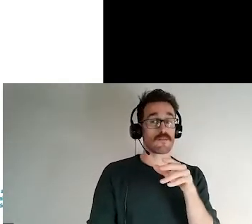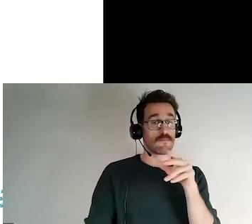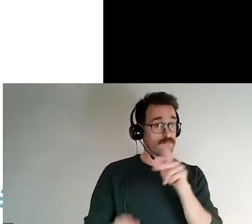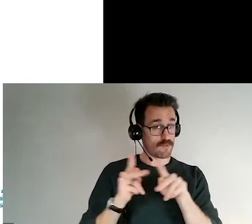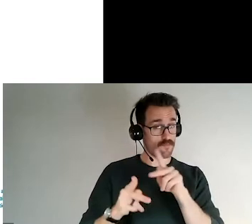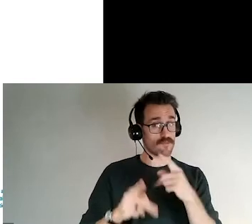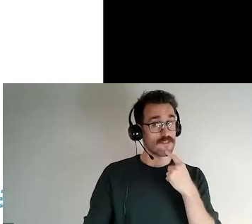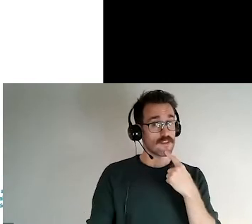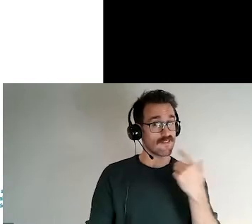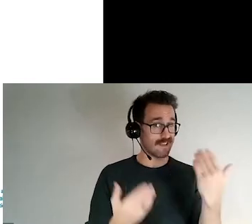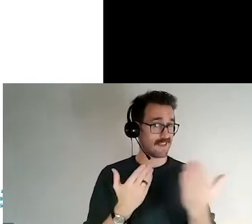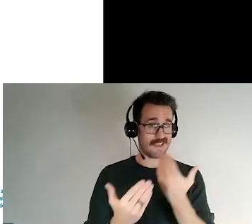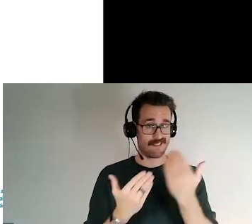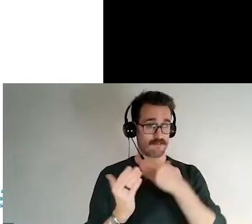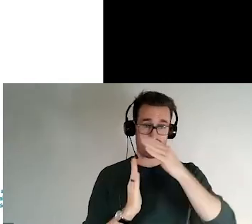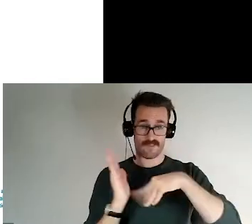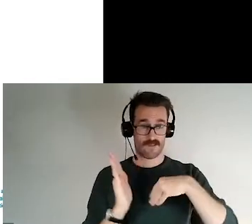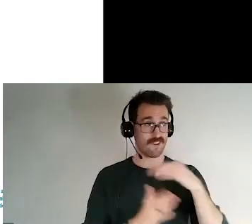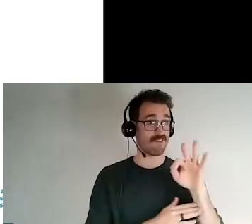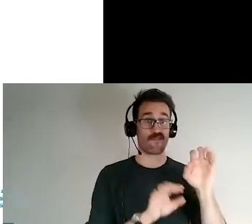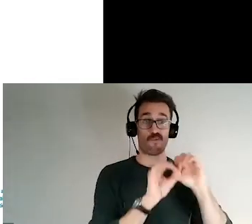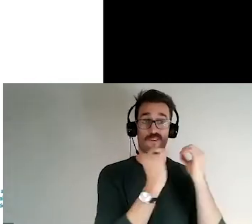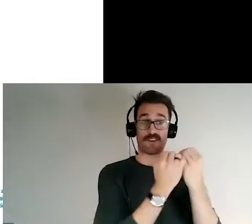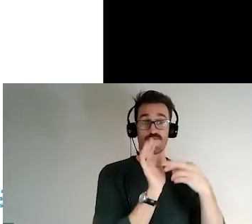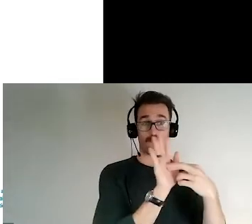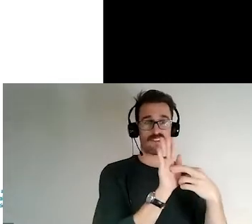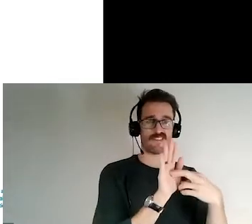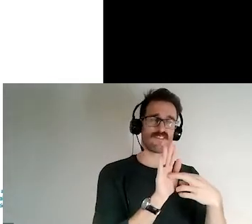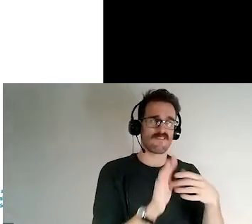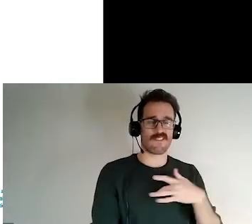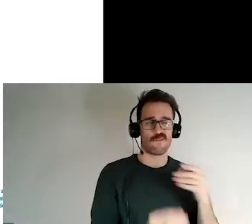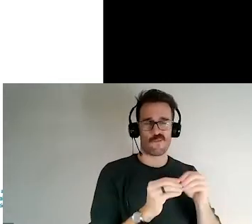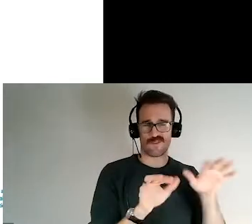organizational representatives that was mostly because organizational representatives sometimes